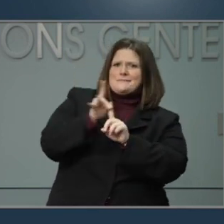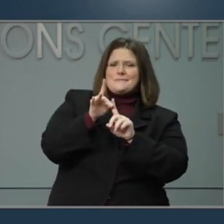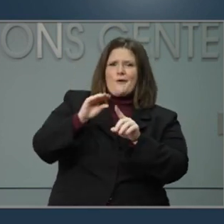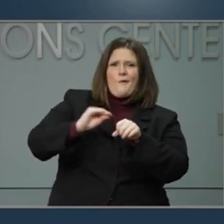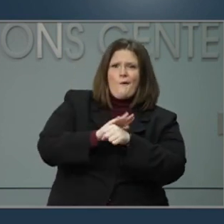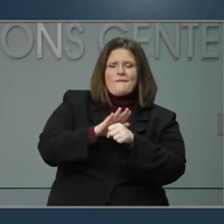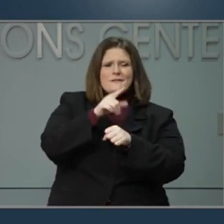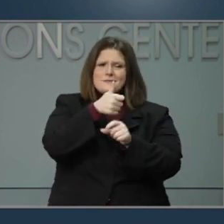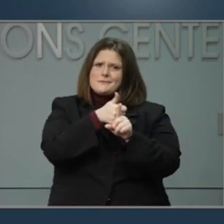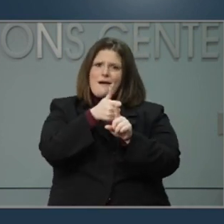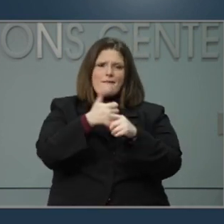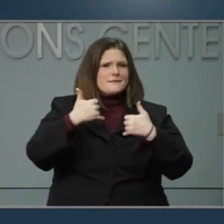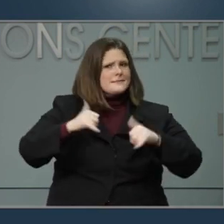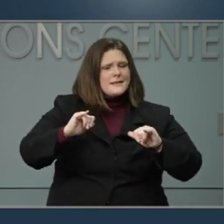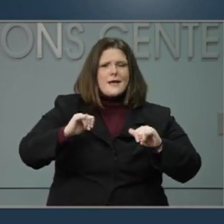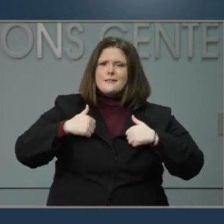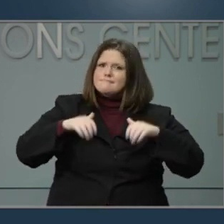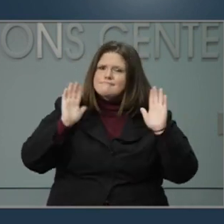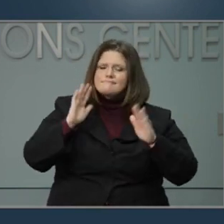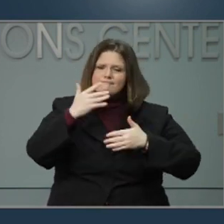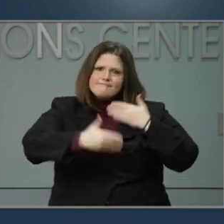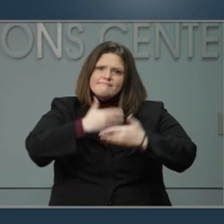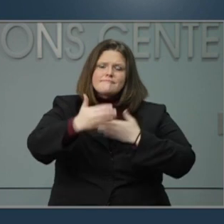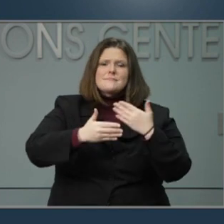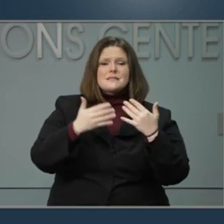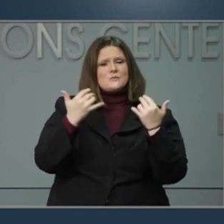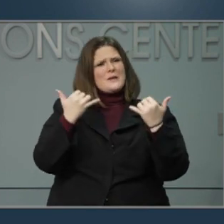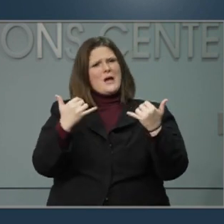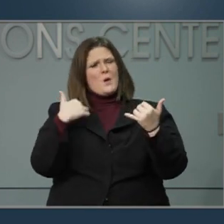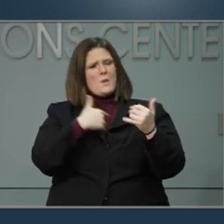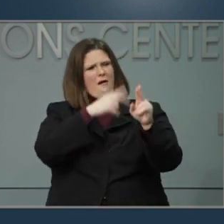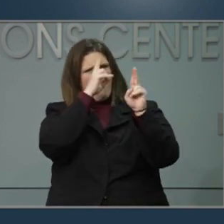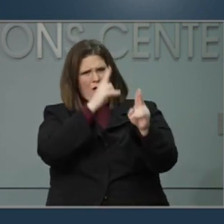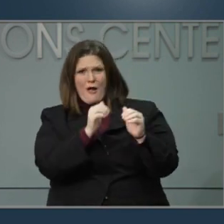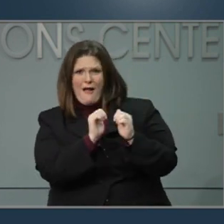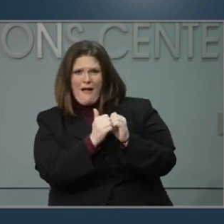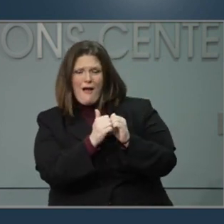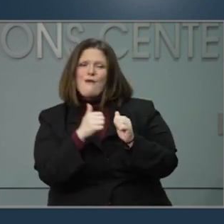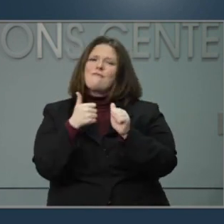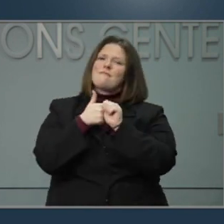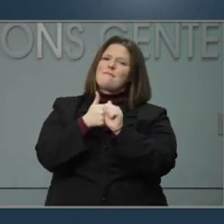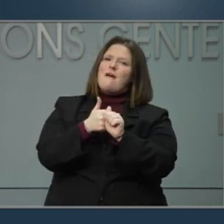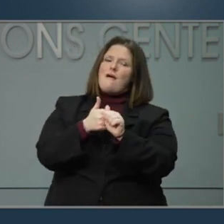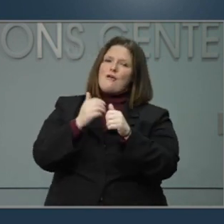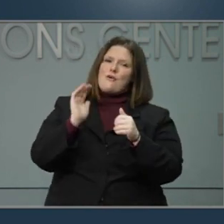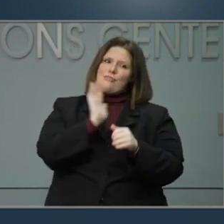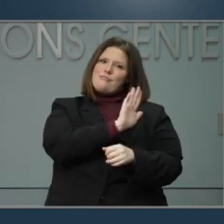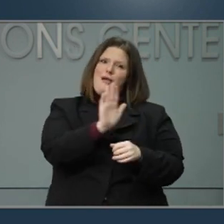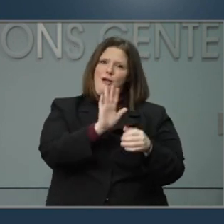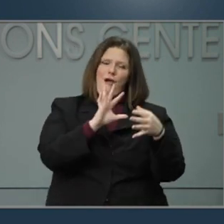AS THEY HAVE WORKED TIRELESSLY TO SERVE ON THE FRONT LINES OF THIS PANDEMIC. LET'S HONOR OUR NURSE PRACTITIONERS BY LIVING UP TO THE MESSAGE THEY ARE SHARING